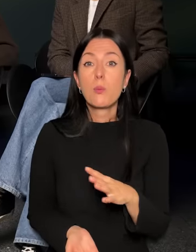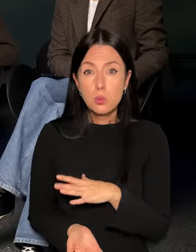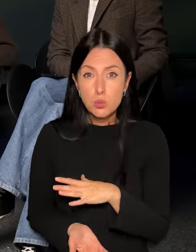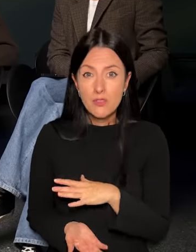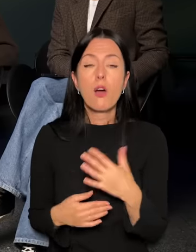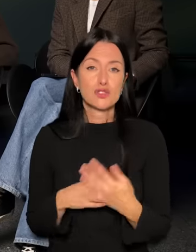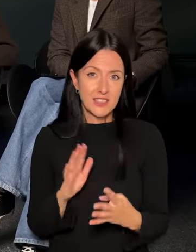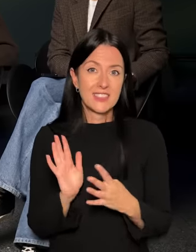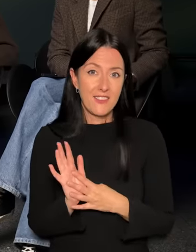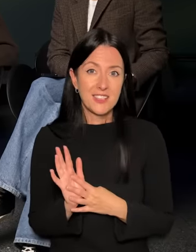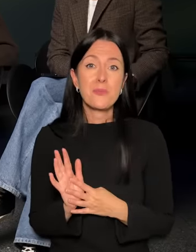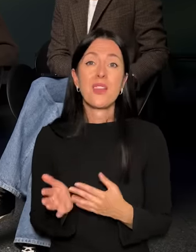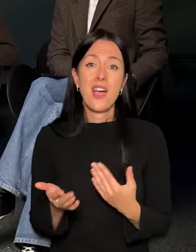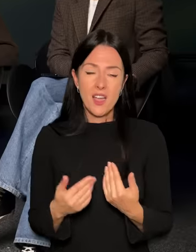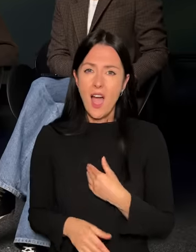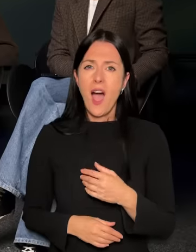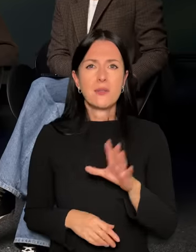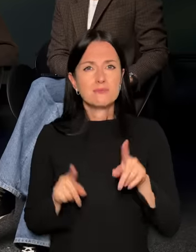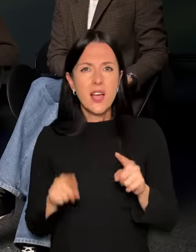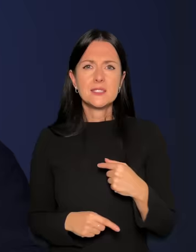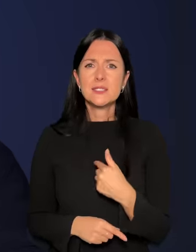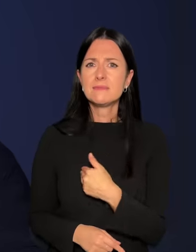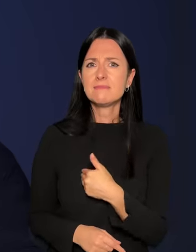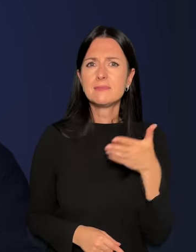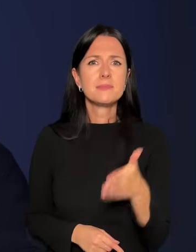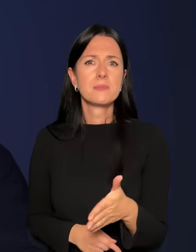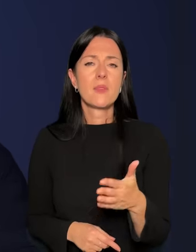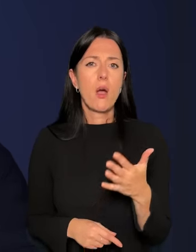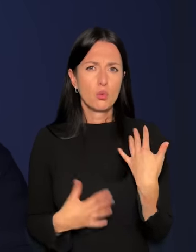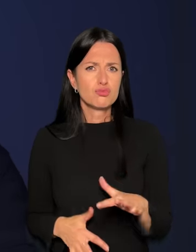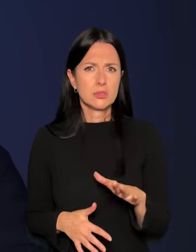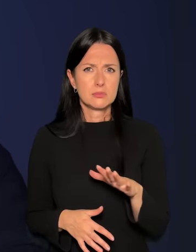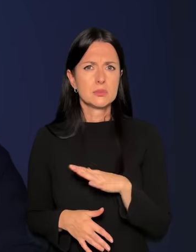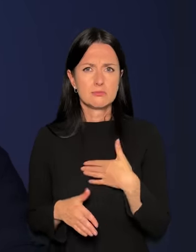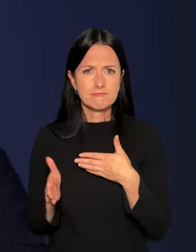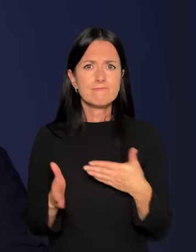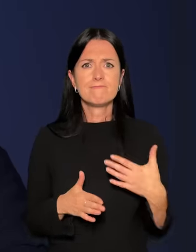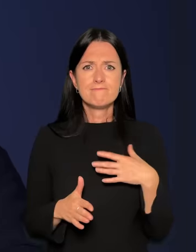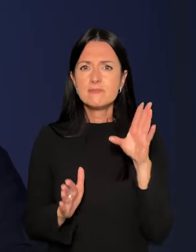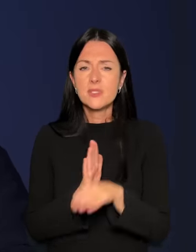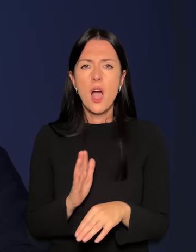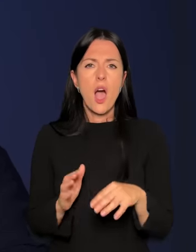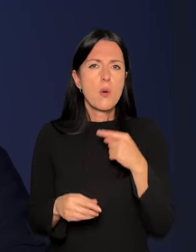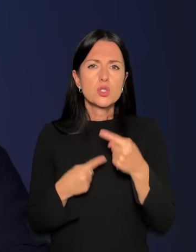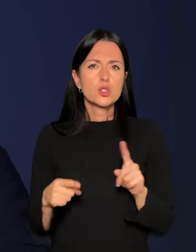actually, nine years, I sometimes had the urge, sometimes decided to go, but something always held me back.